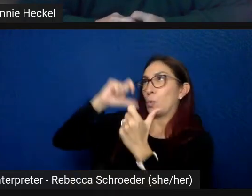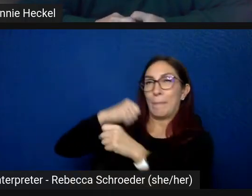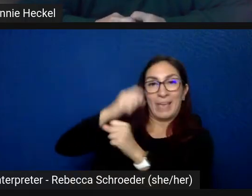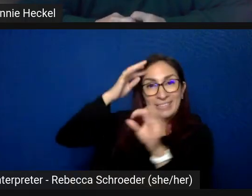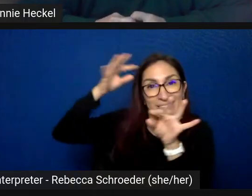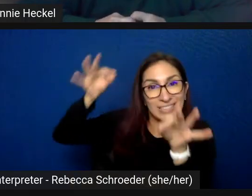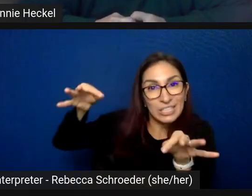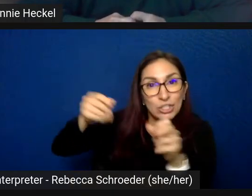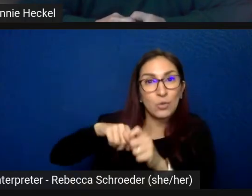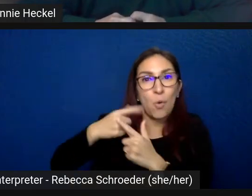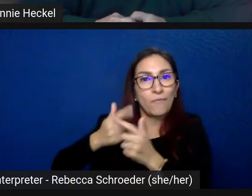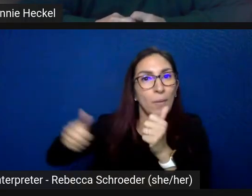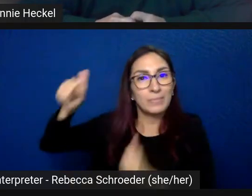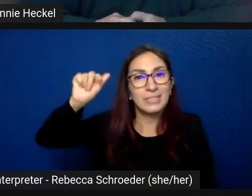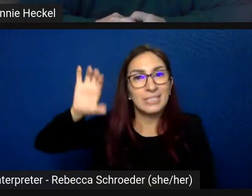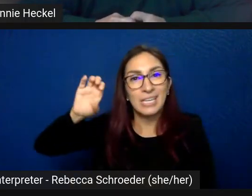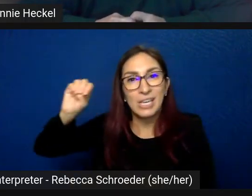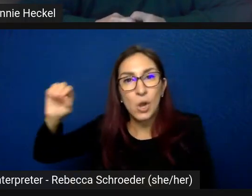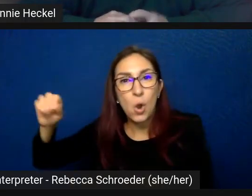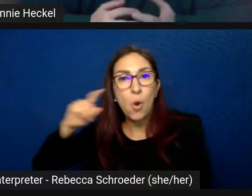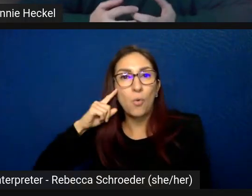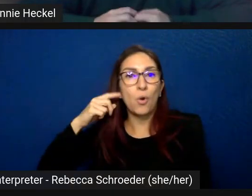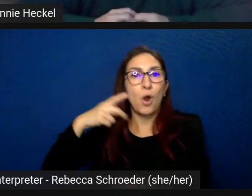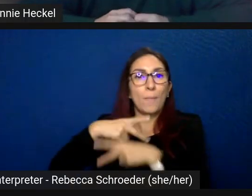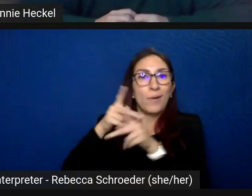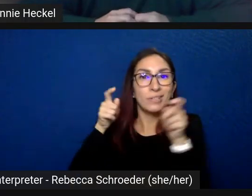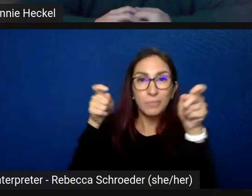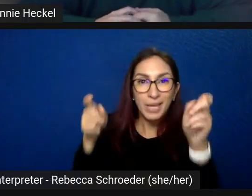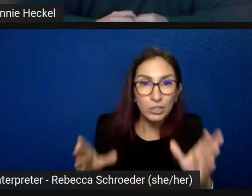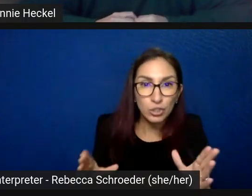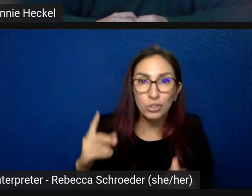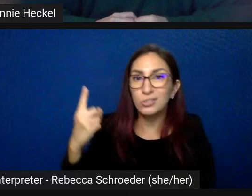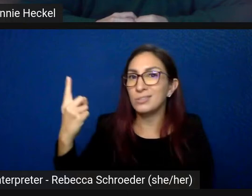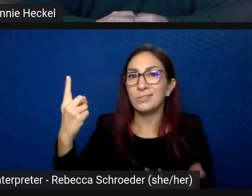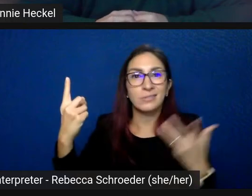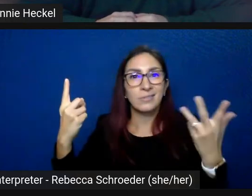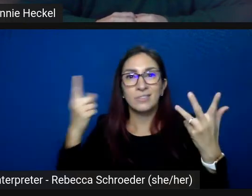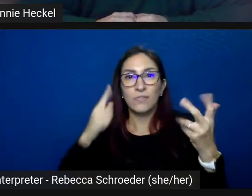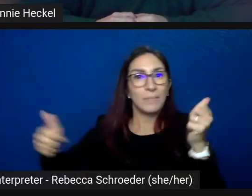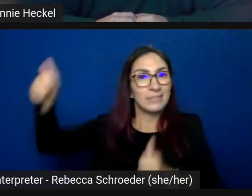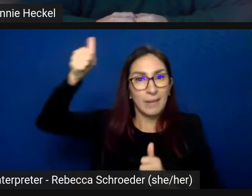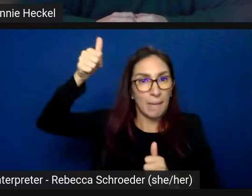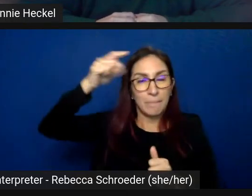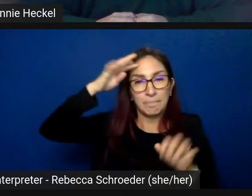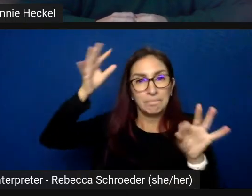It just has to go all the way down from the top, and be a company decision.